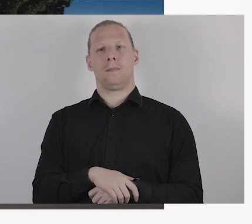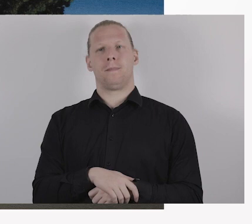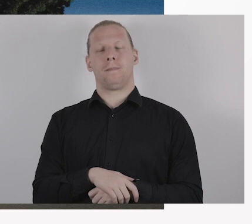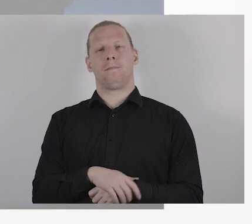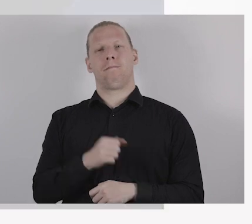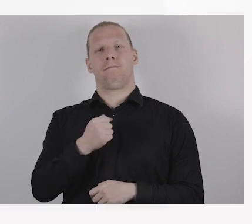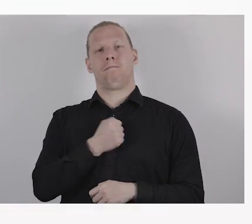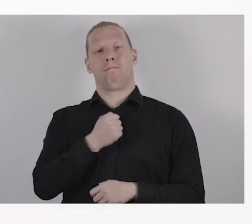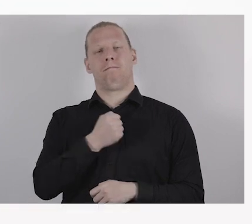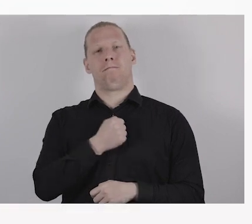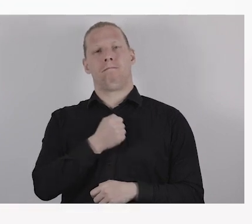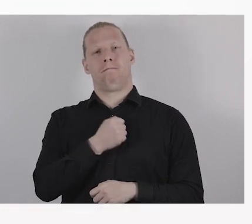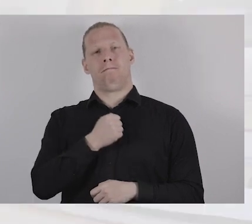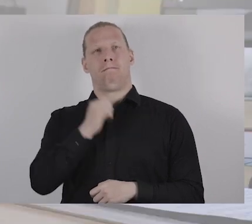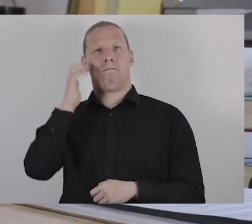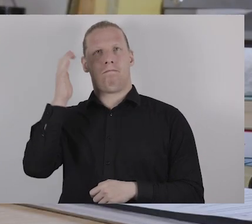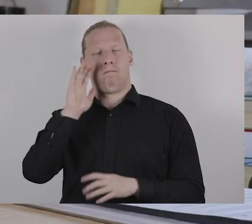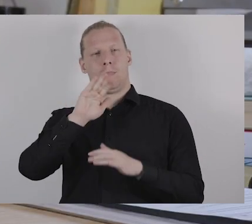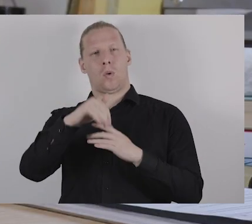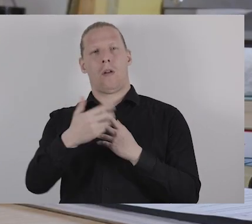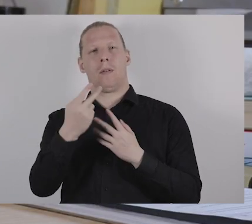I've always had this thought about art —